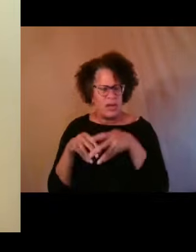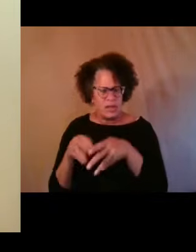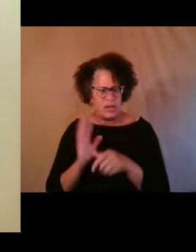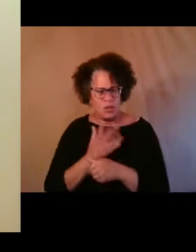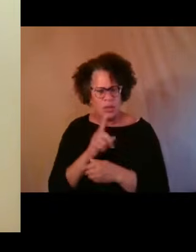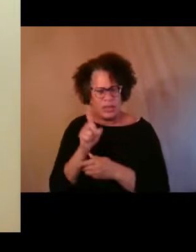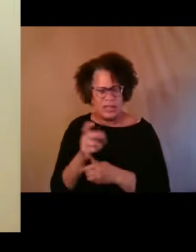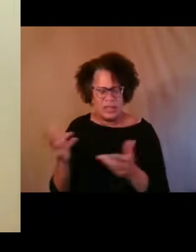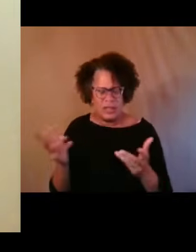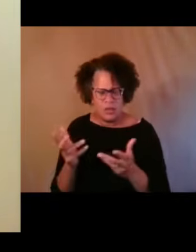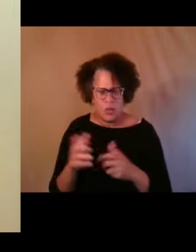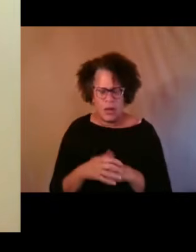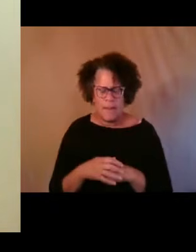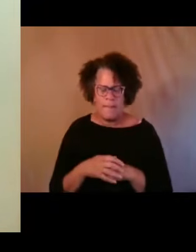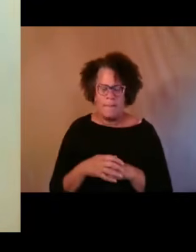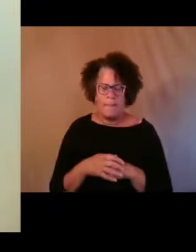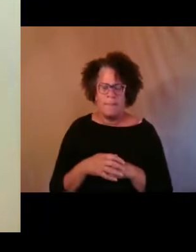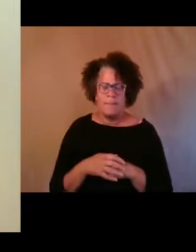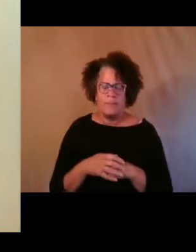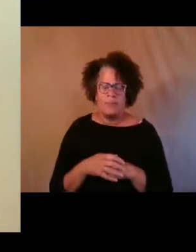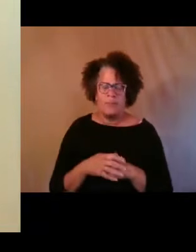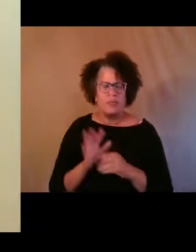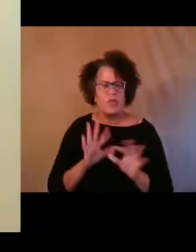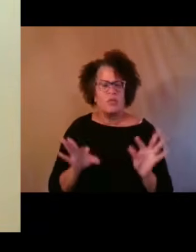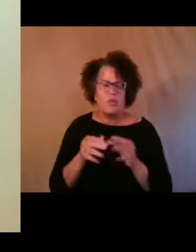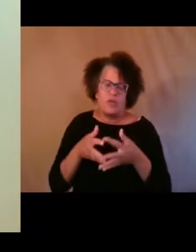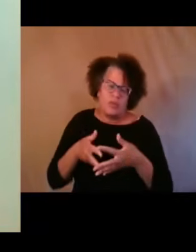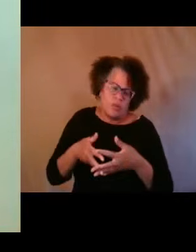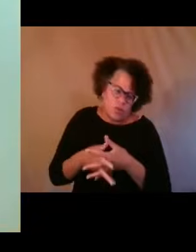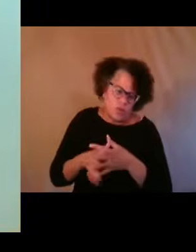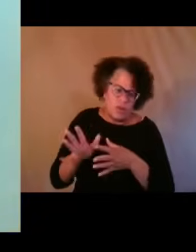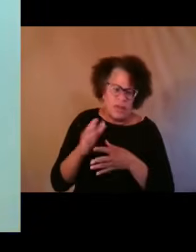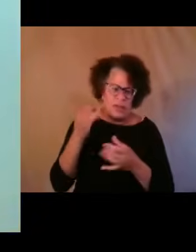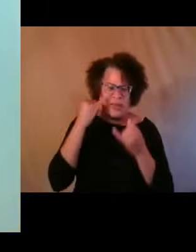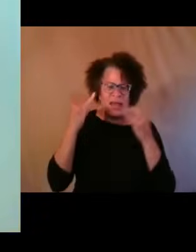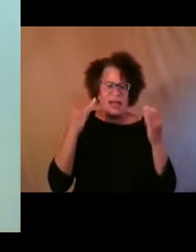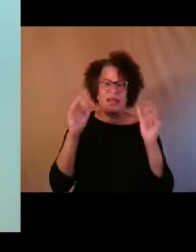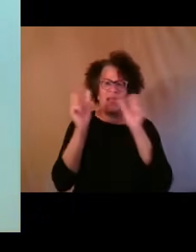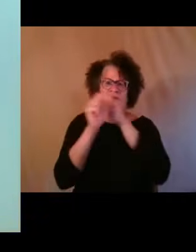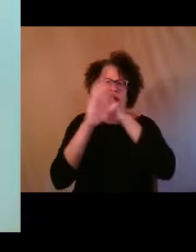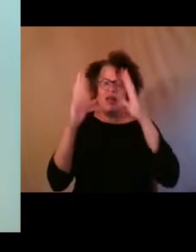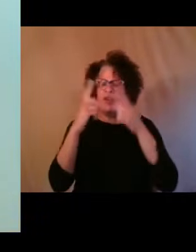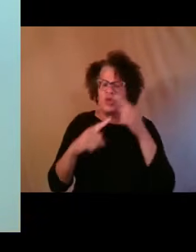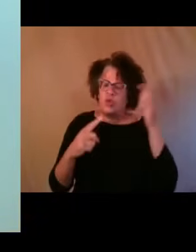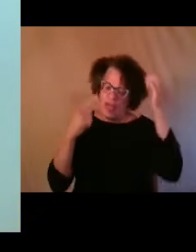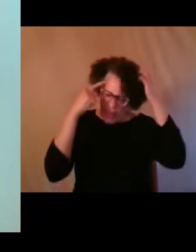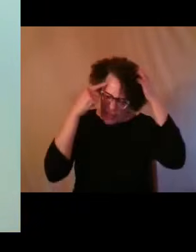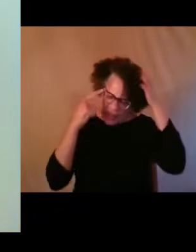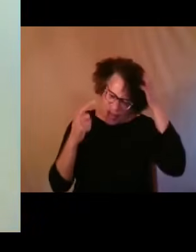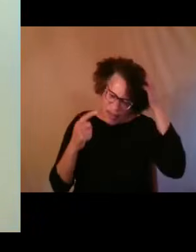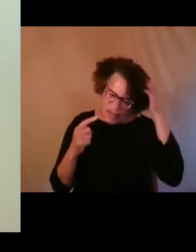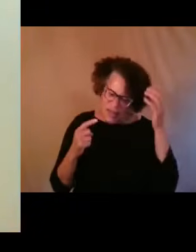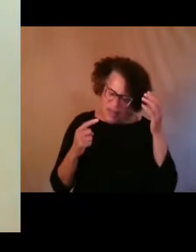to end is gotta be rooted in the idea that you can't think in a linear way.